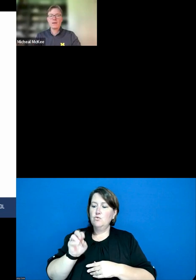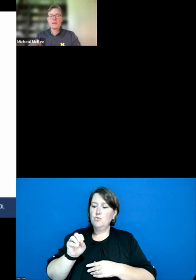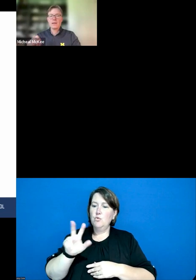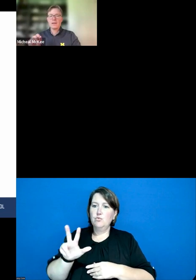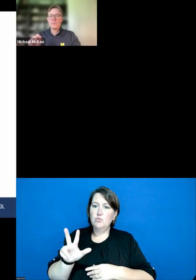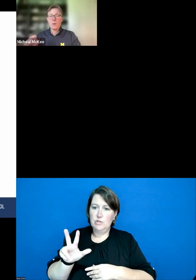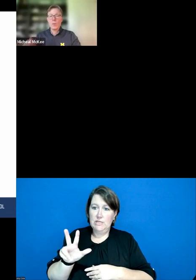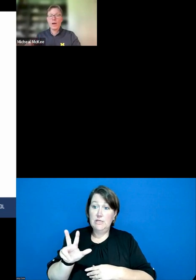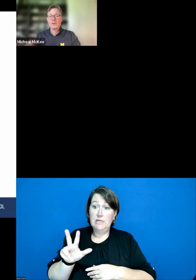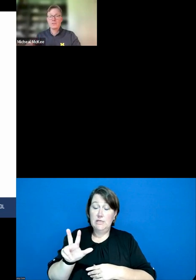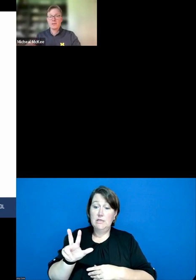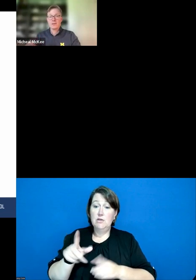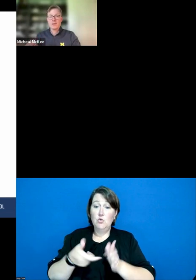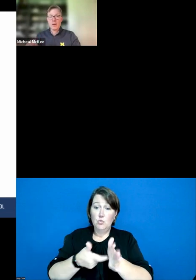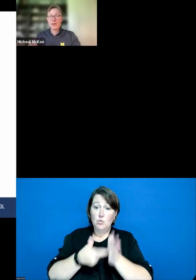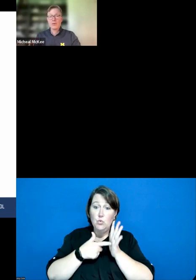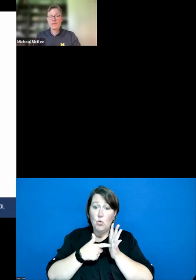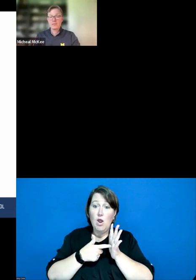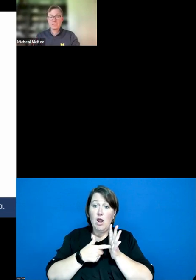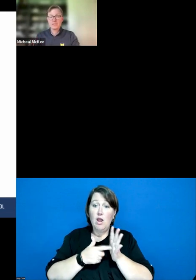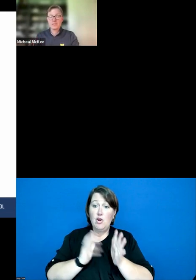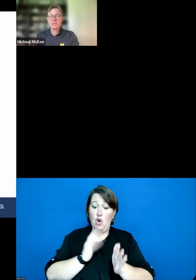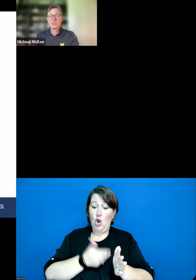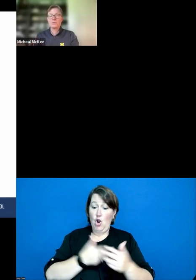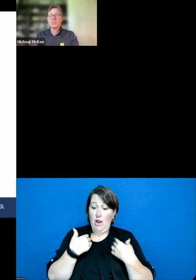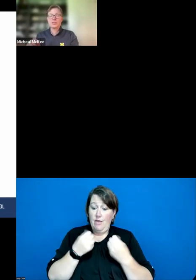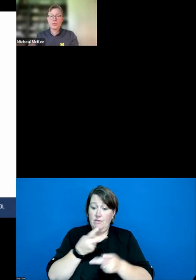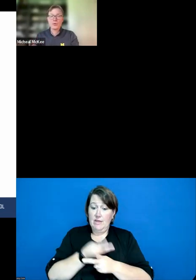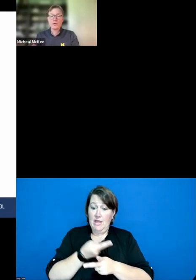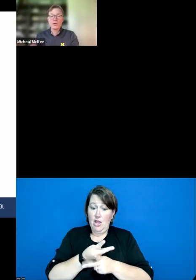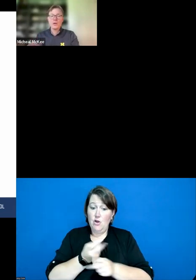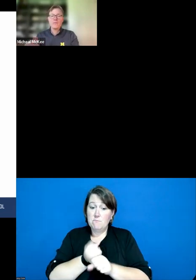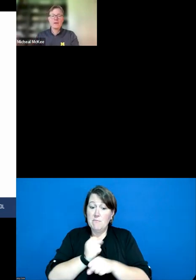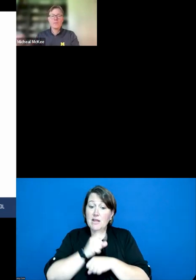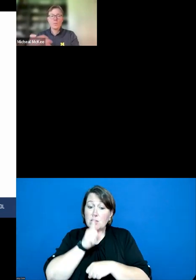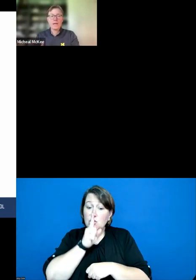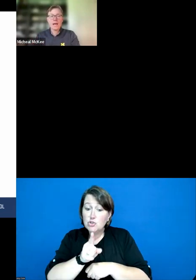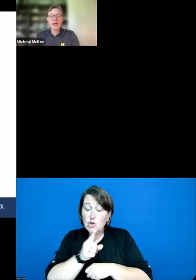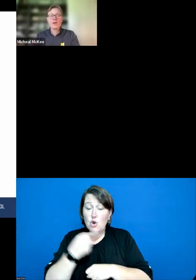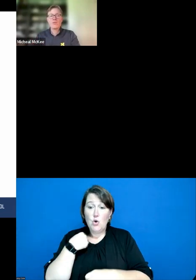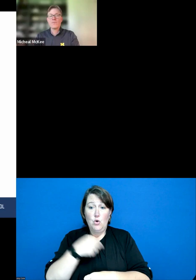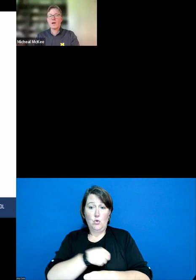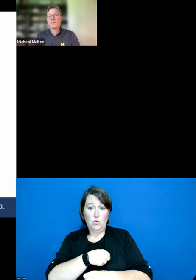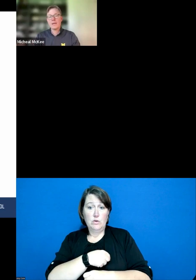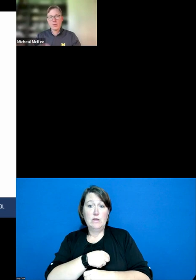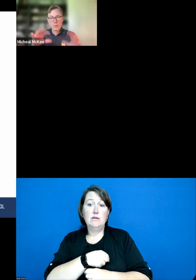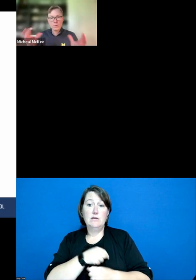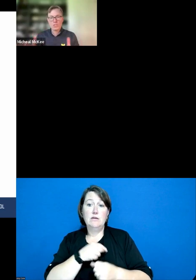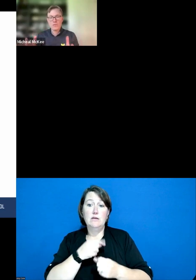it requires our healthcare system to ensure that we have inclusion of